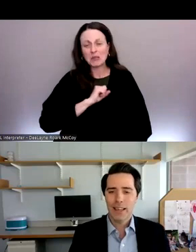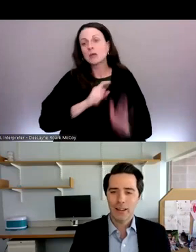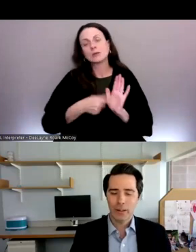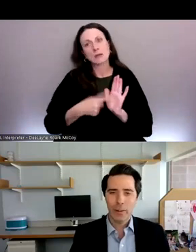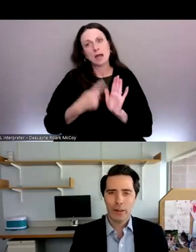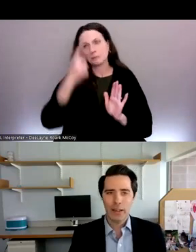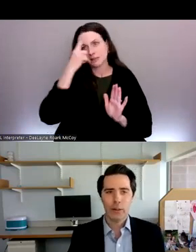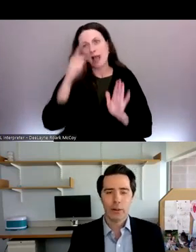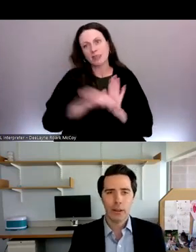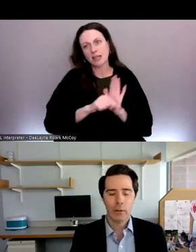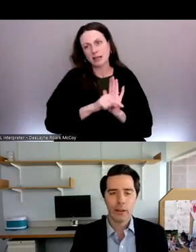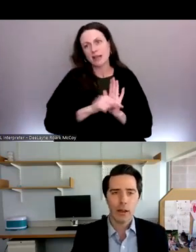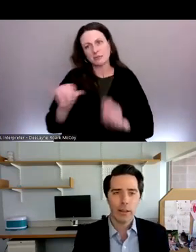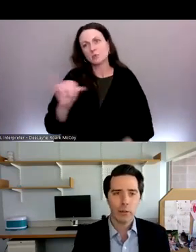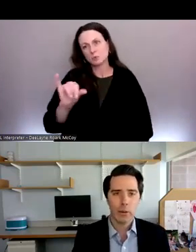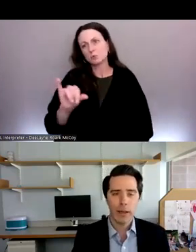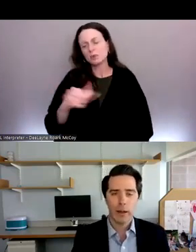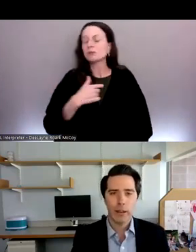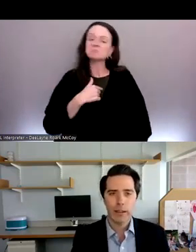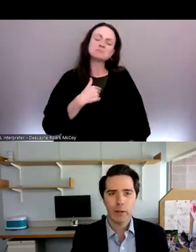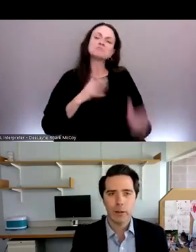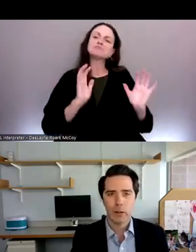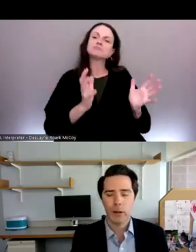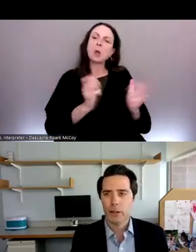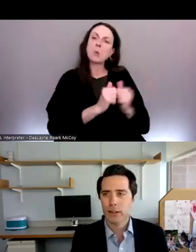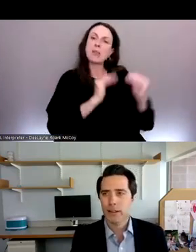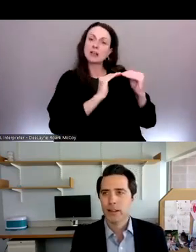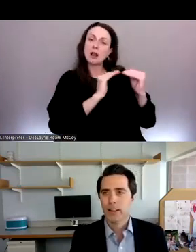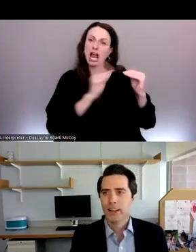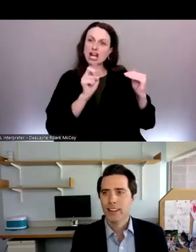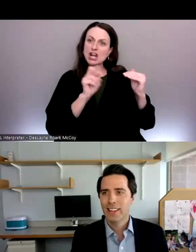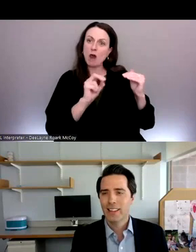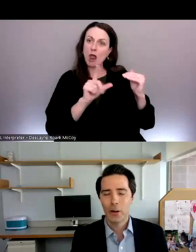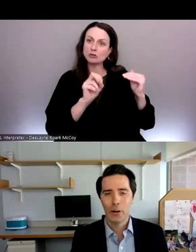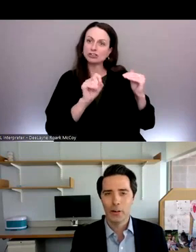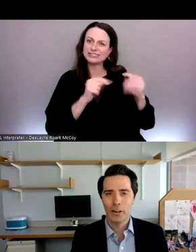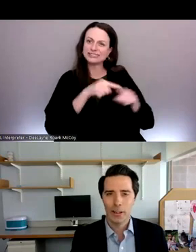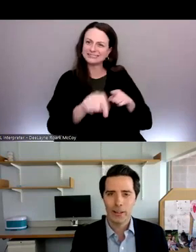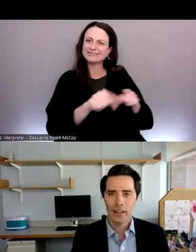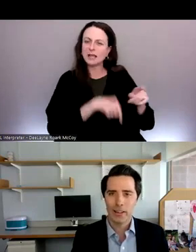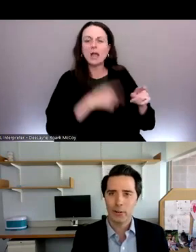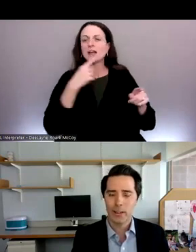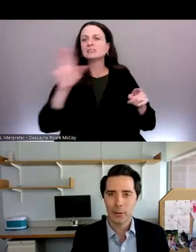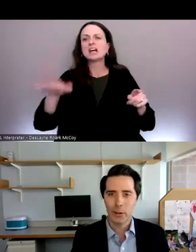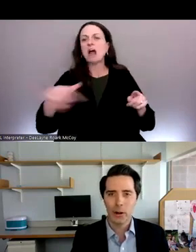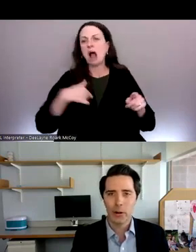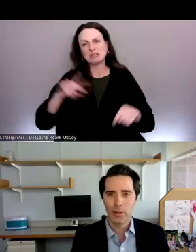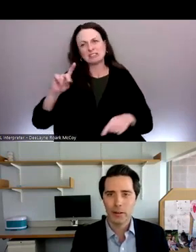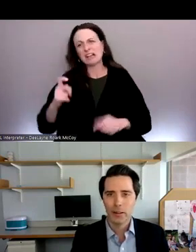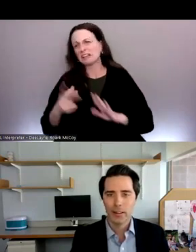of negatively about that too and I was talking to one of my colleagues who's a neurologist and I said oh our diagnostic